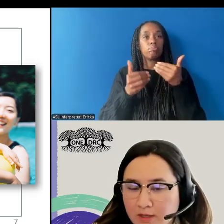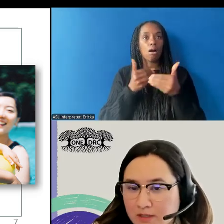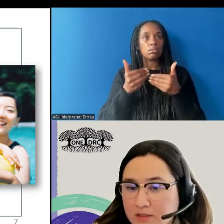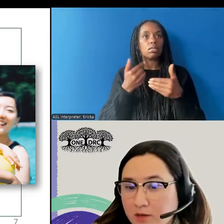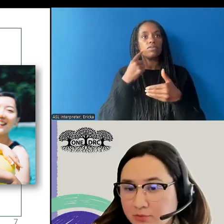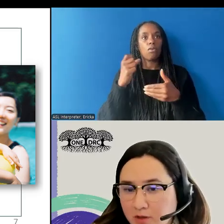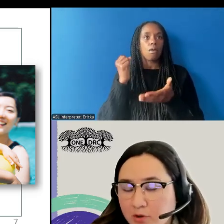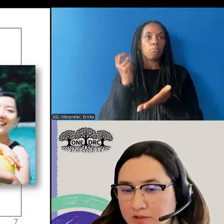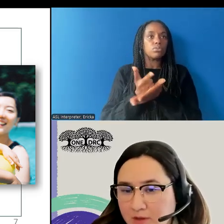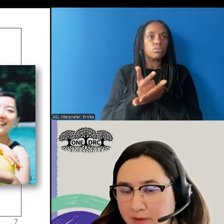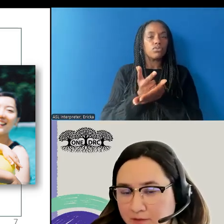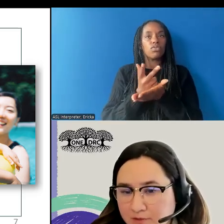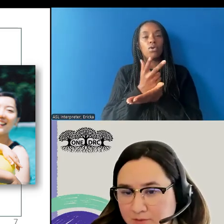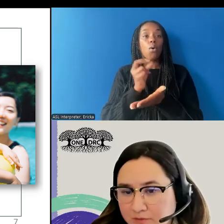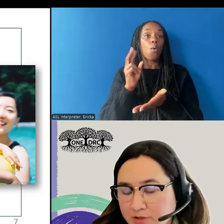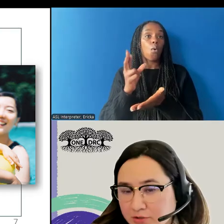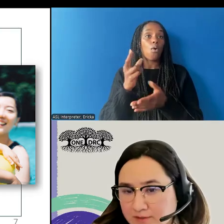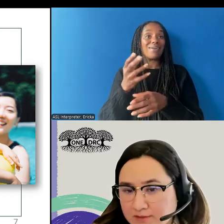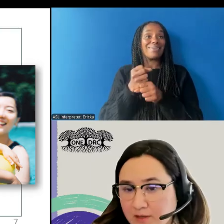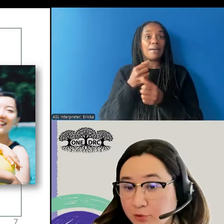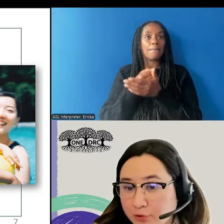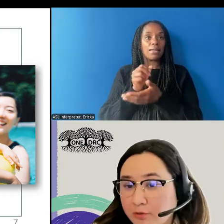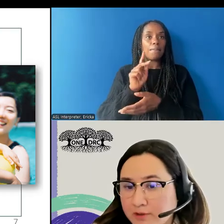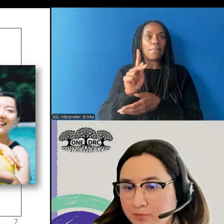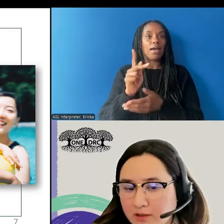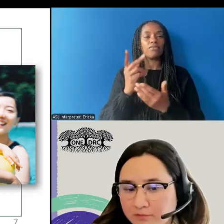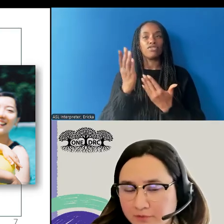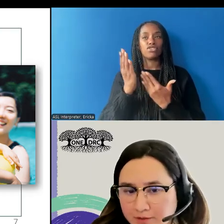and to get reimbursement back for some of the services that were already paid upfront.